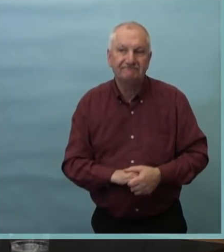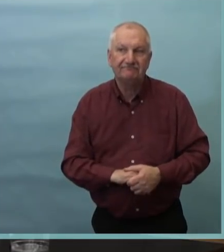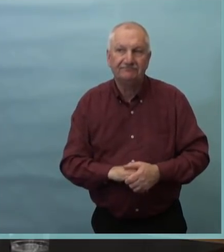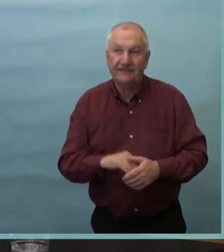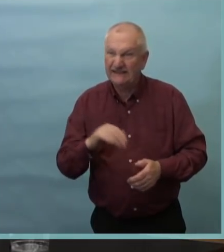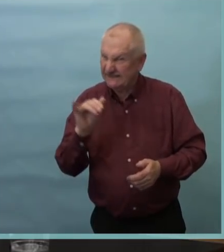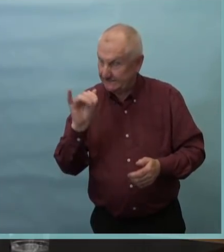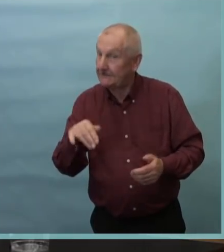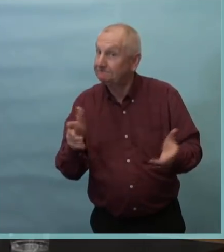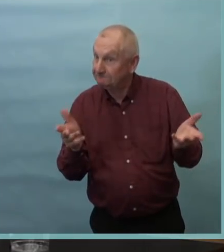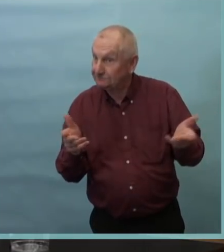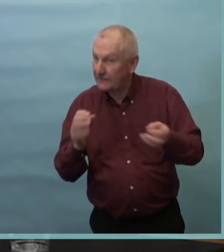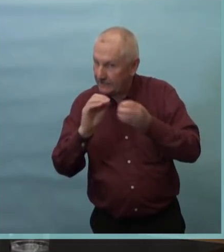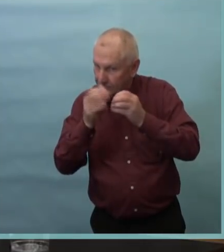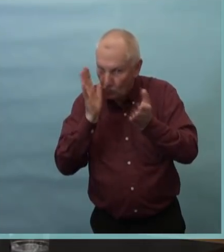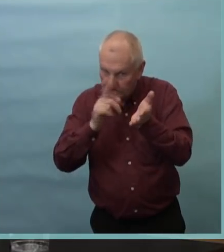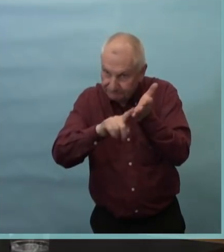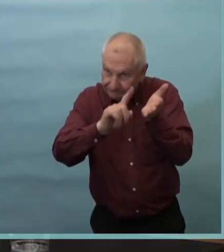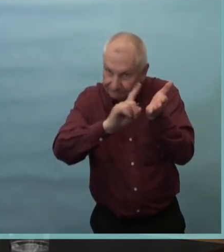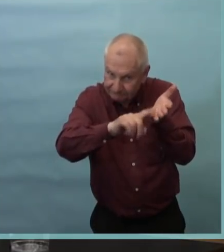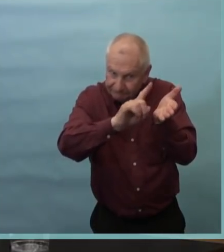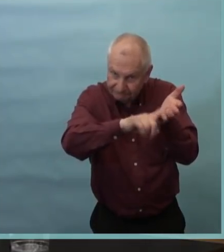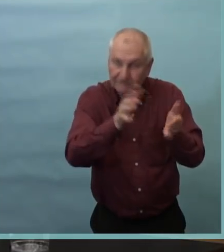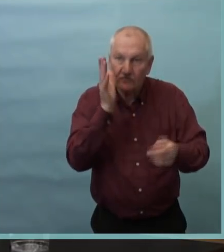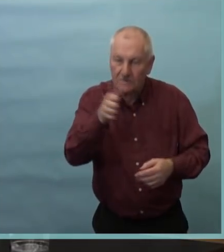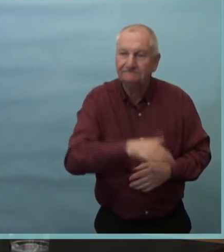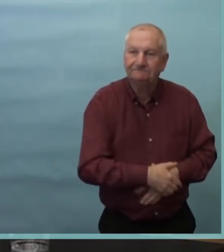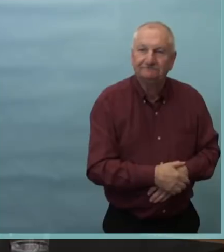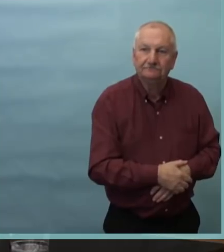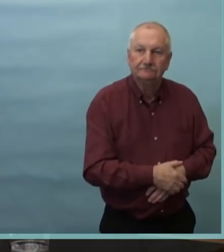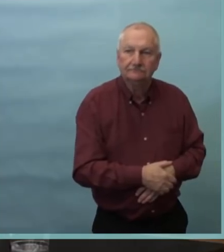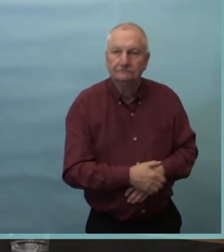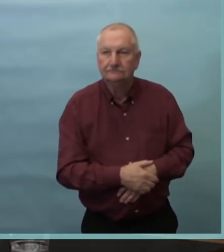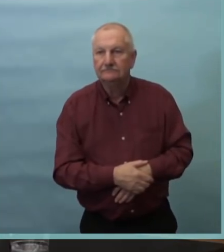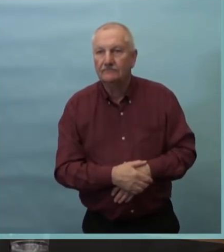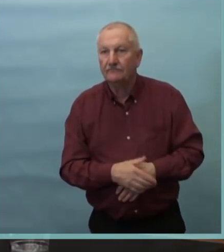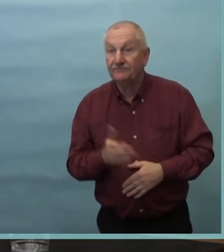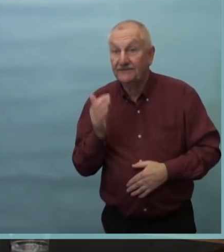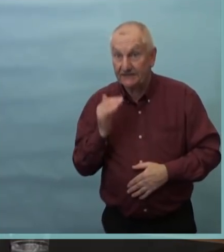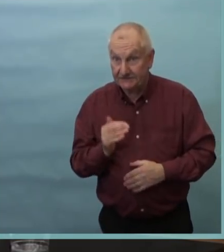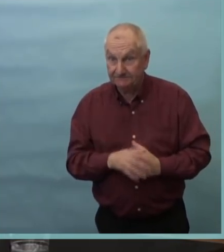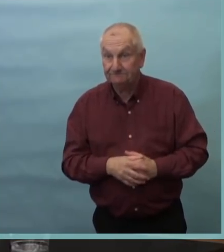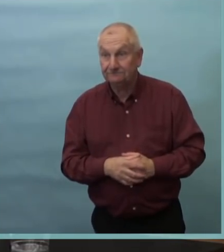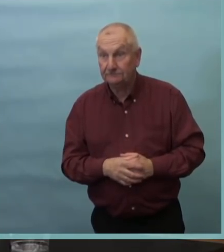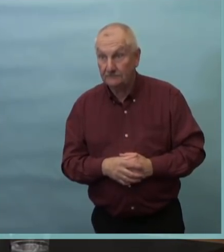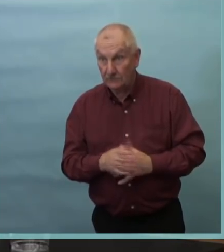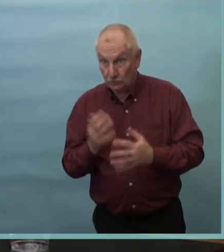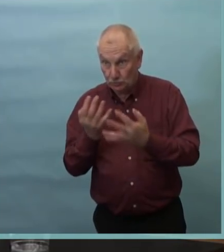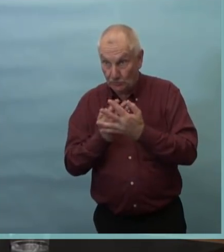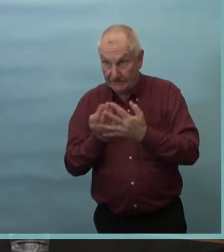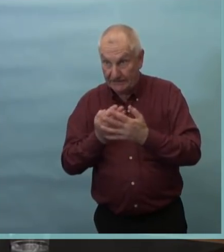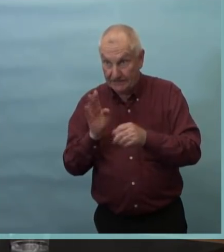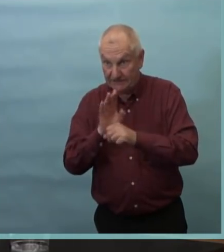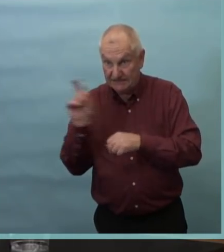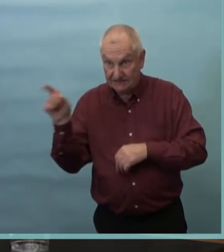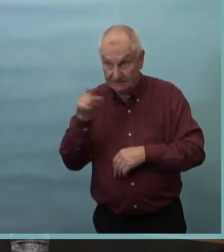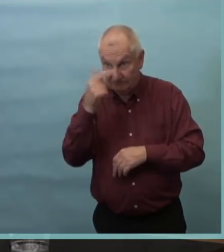look at as far as the screening goes and these non-essential businesses that